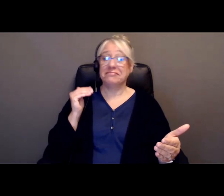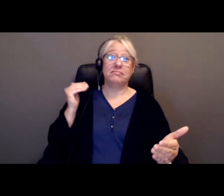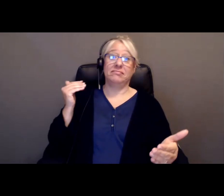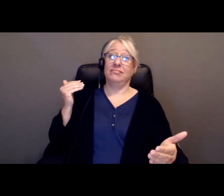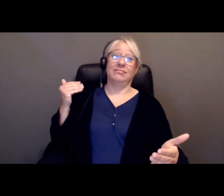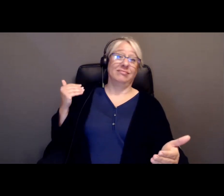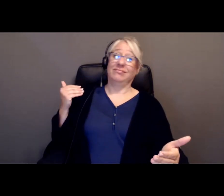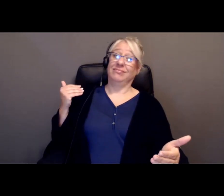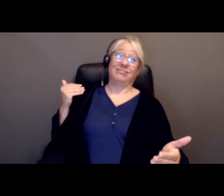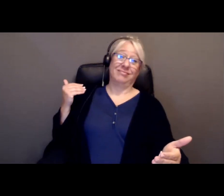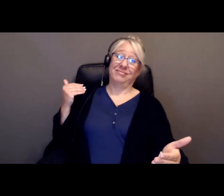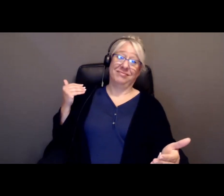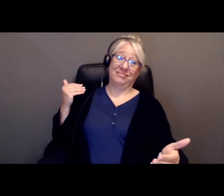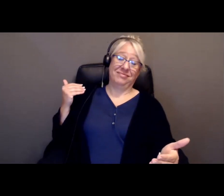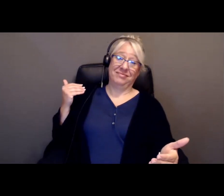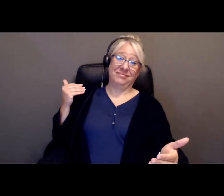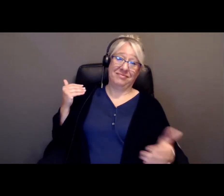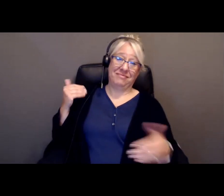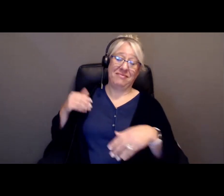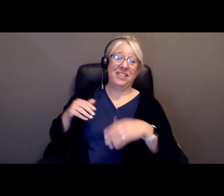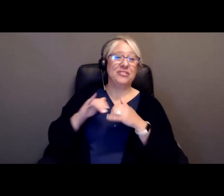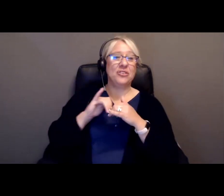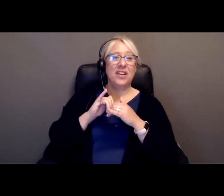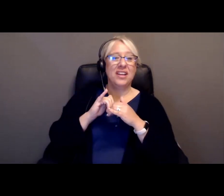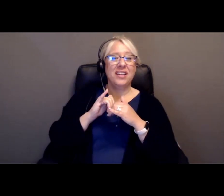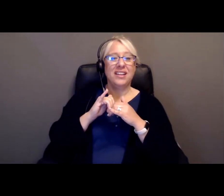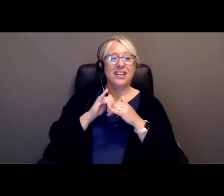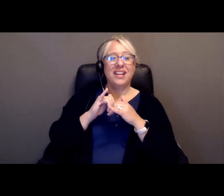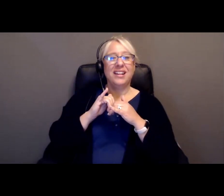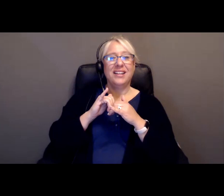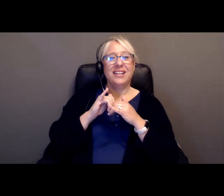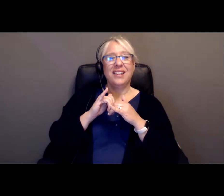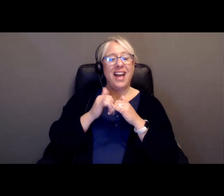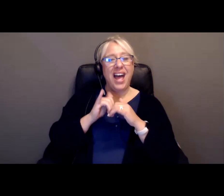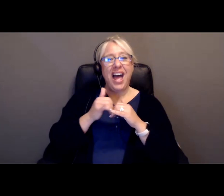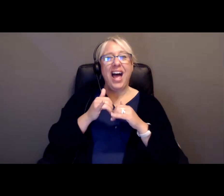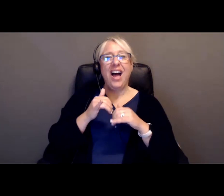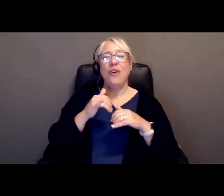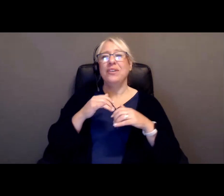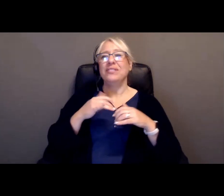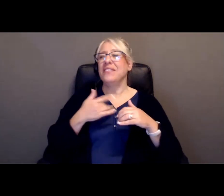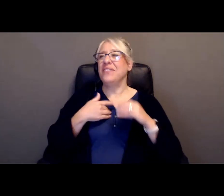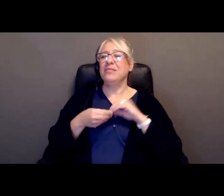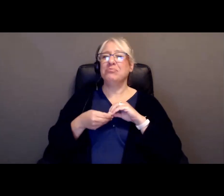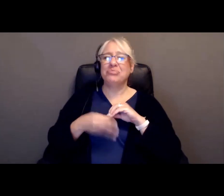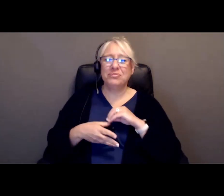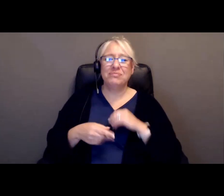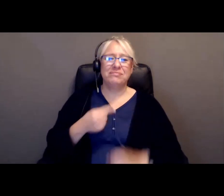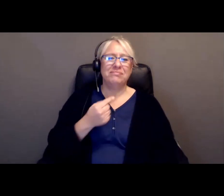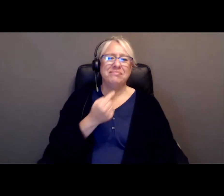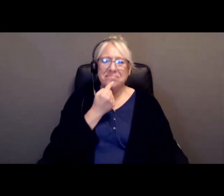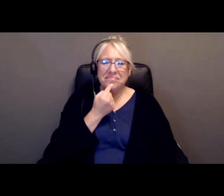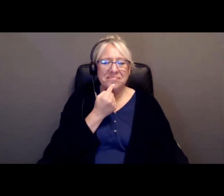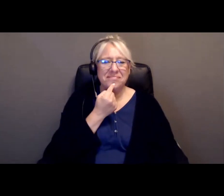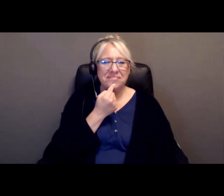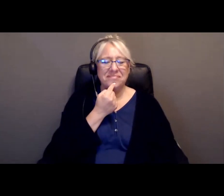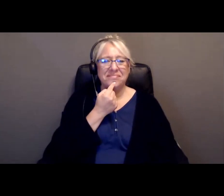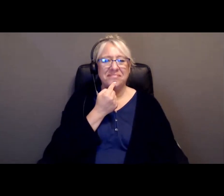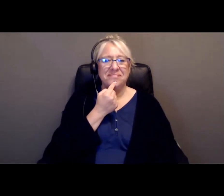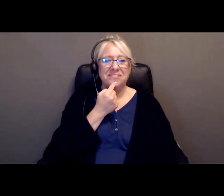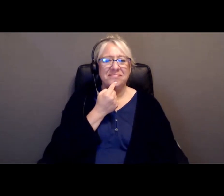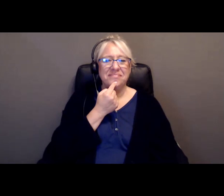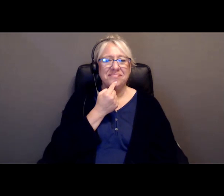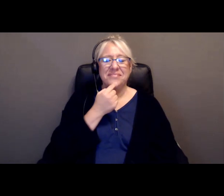remotely, and how disconcerting and disappointing that is as somebody who has been doing this work